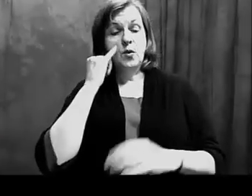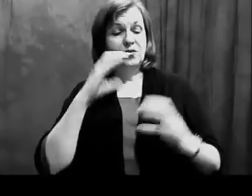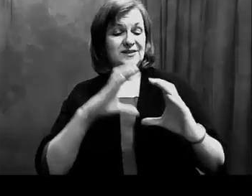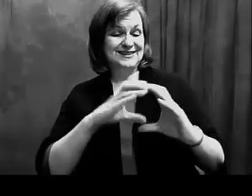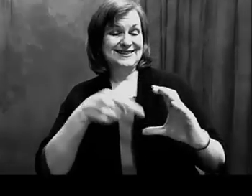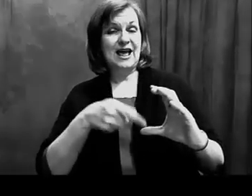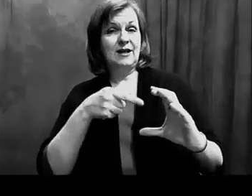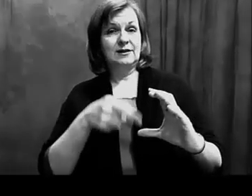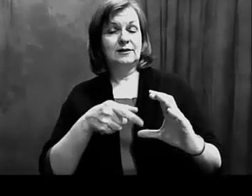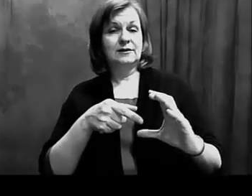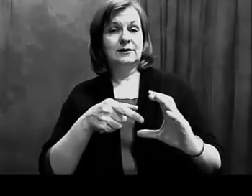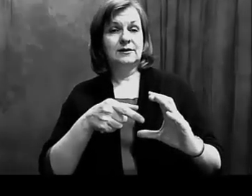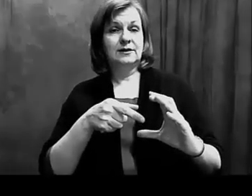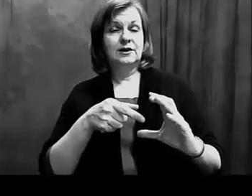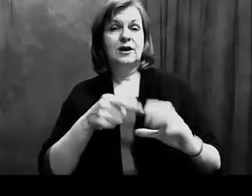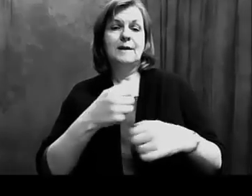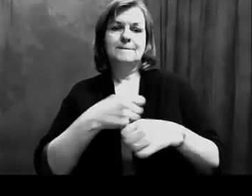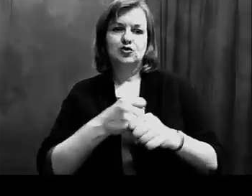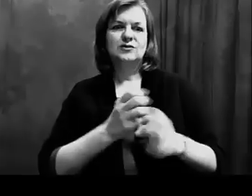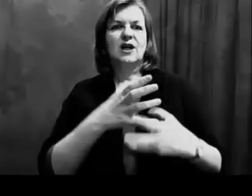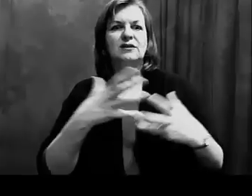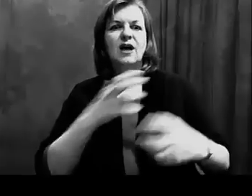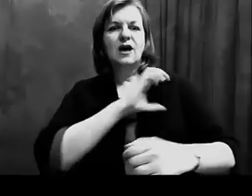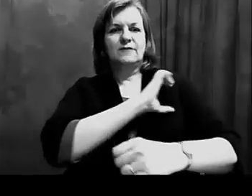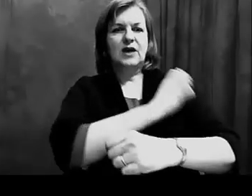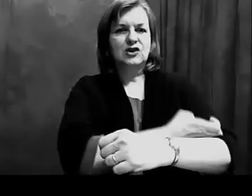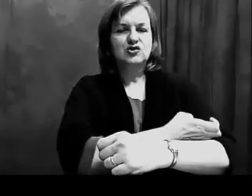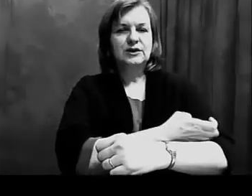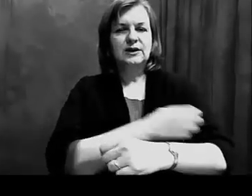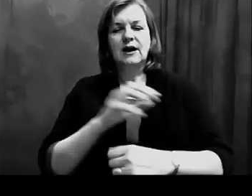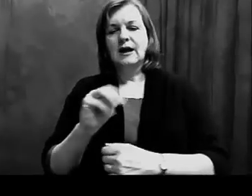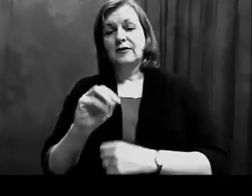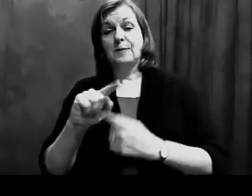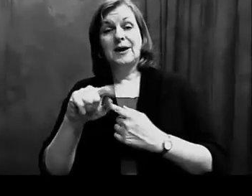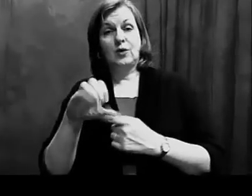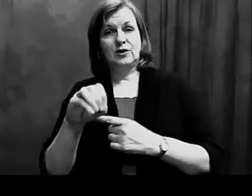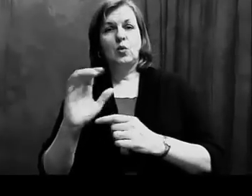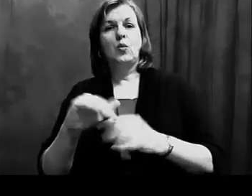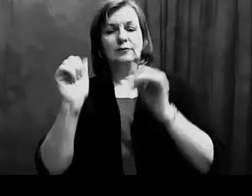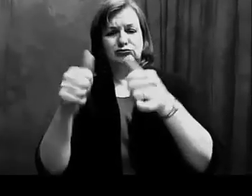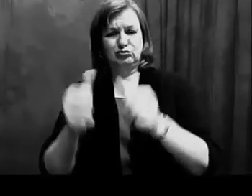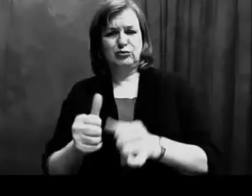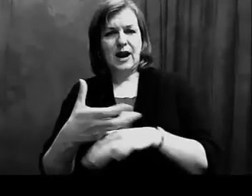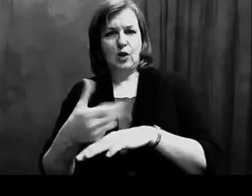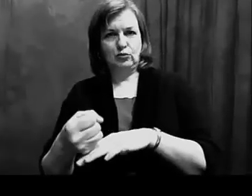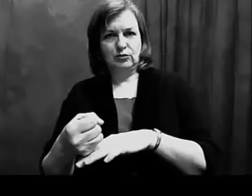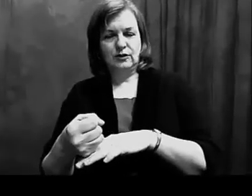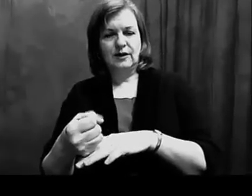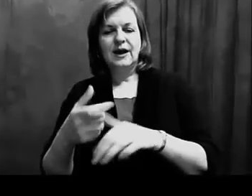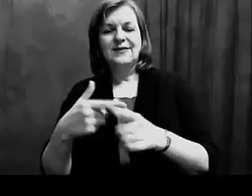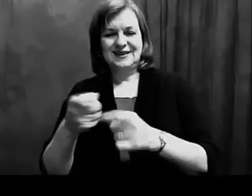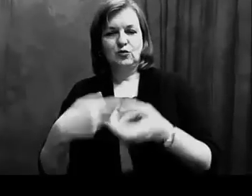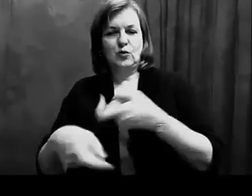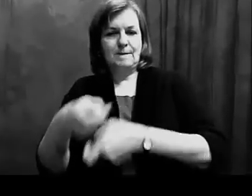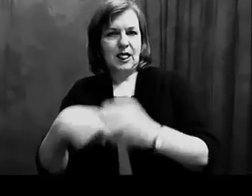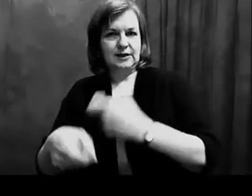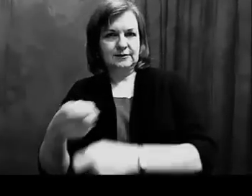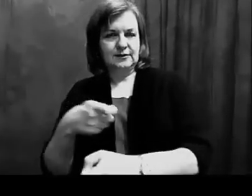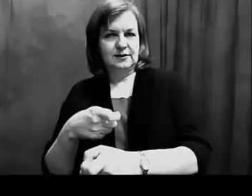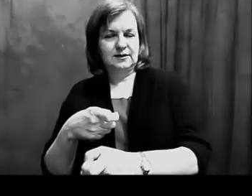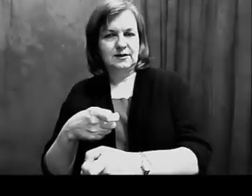this is extremely important because if you have a cell that is doing large amounts of energy production these will wear out